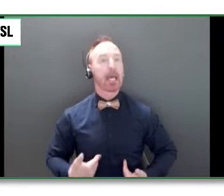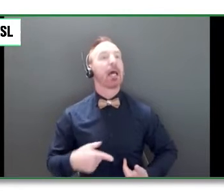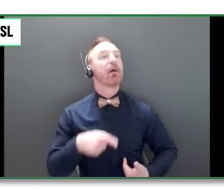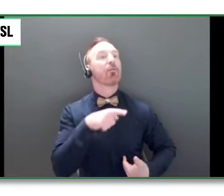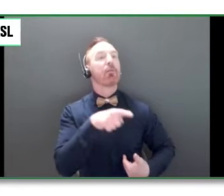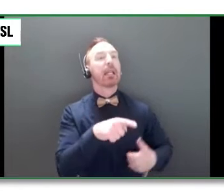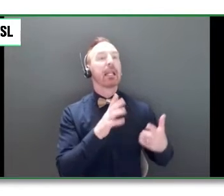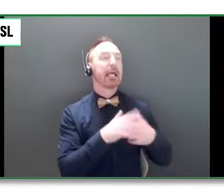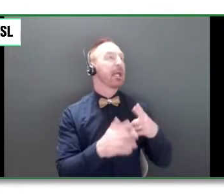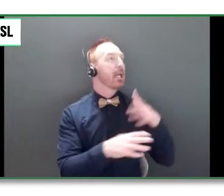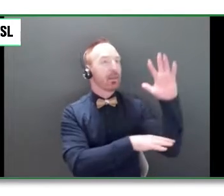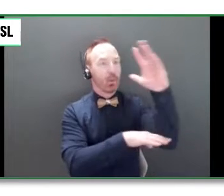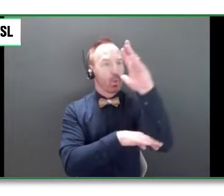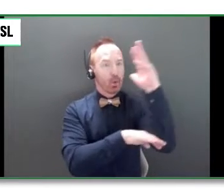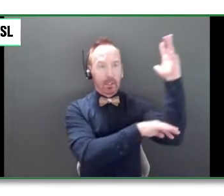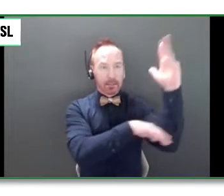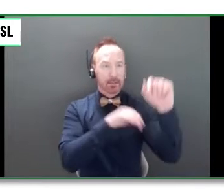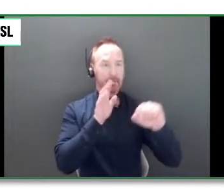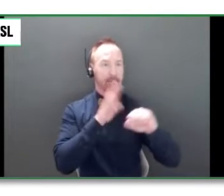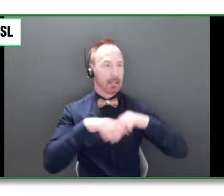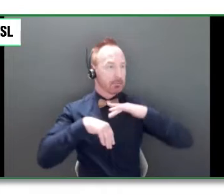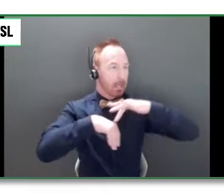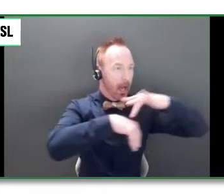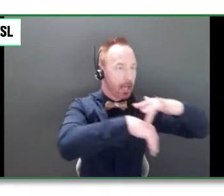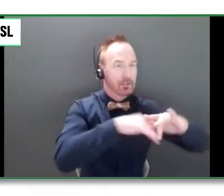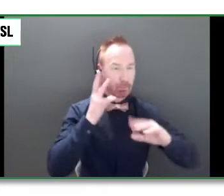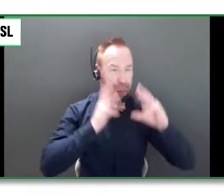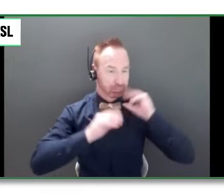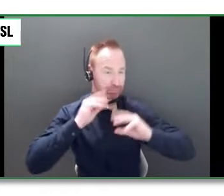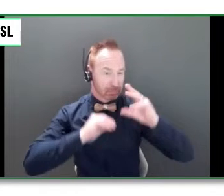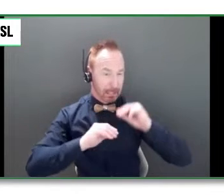the woods. Last quote by Perillo: "When the legs